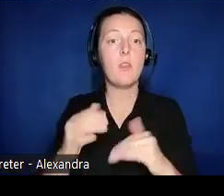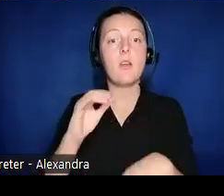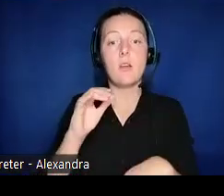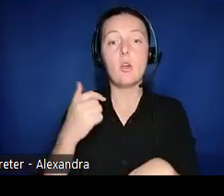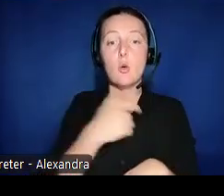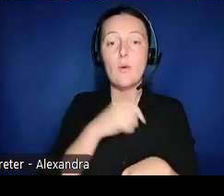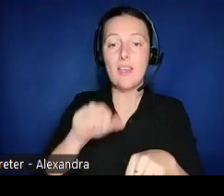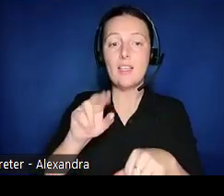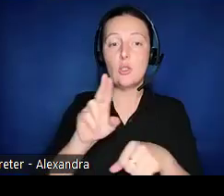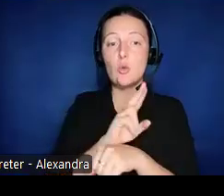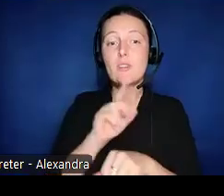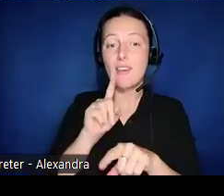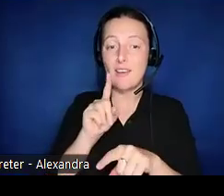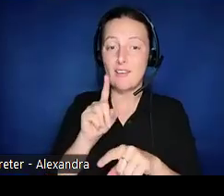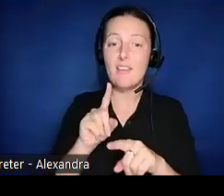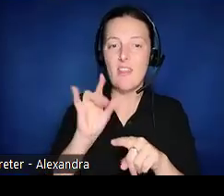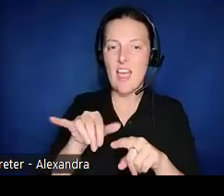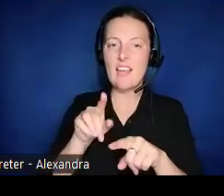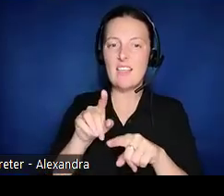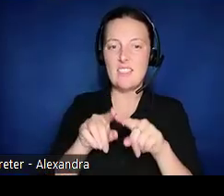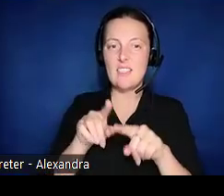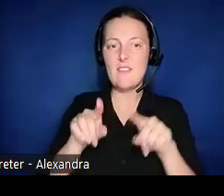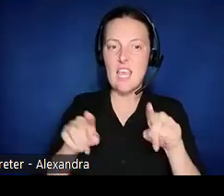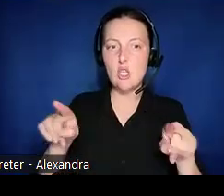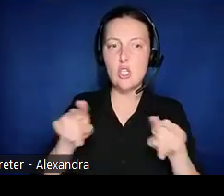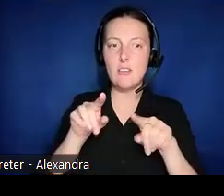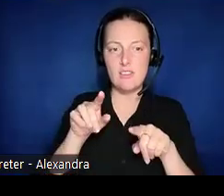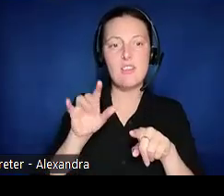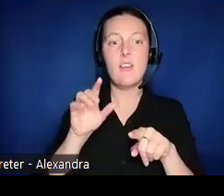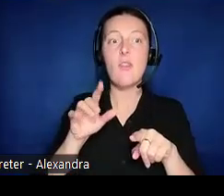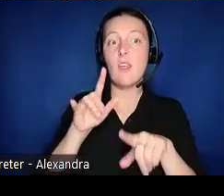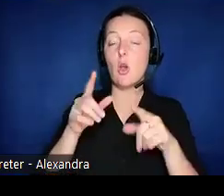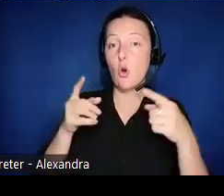different norms together and that co-occurrence of deviations is the basis of the way that we